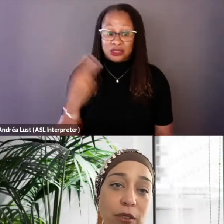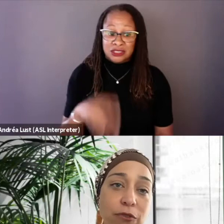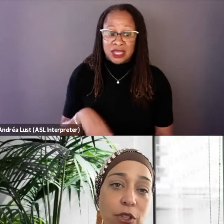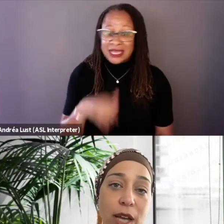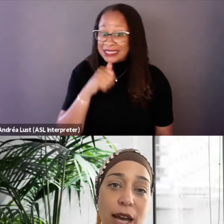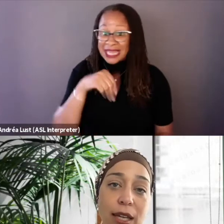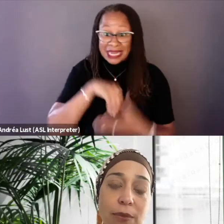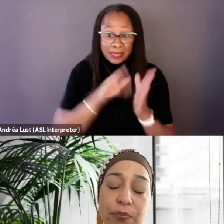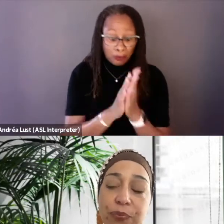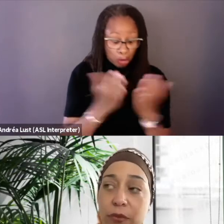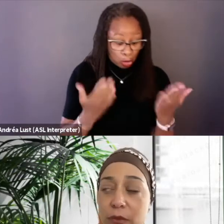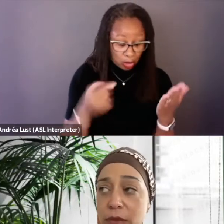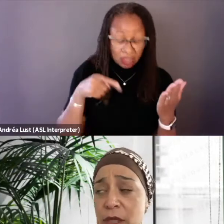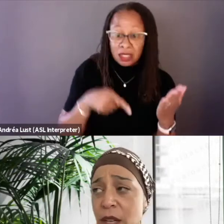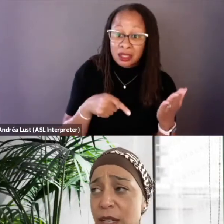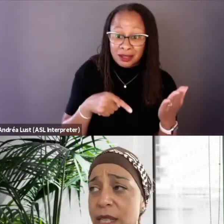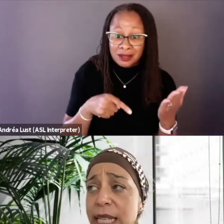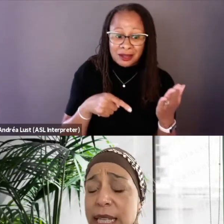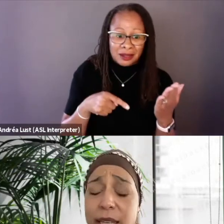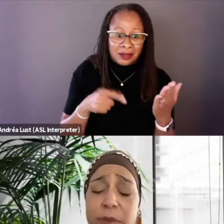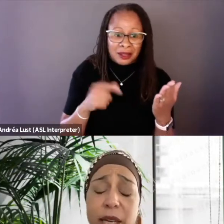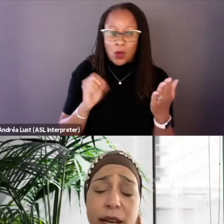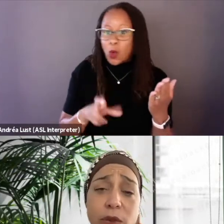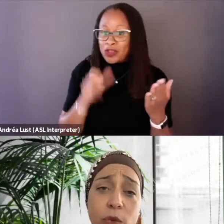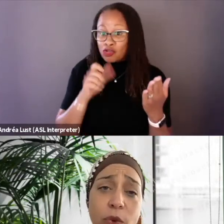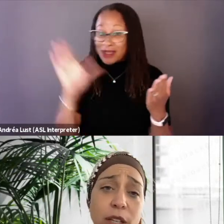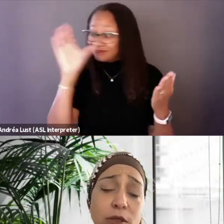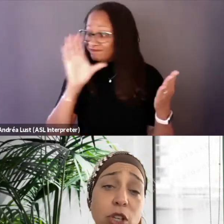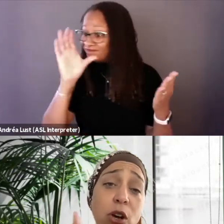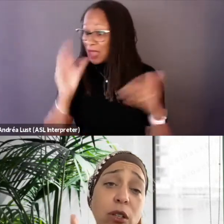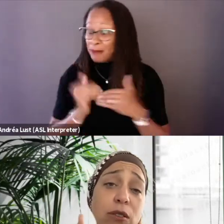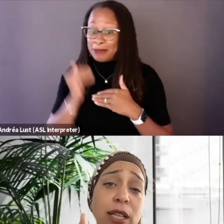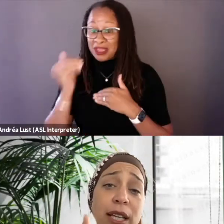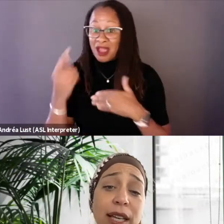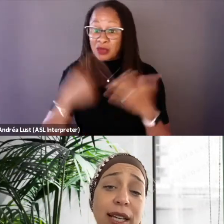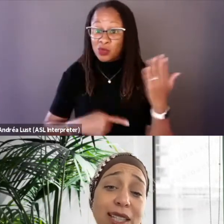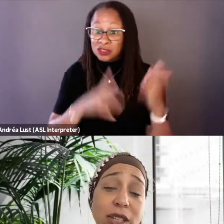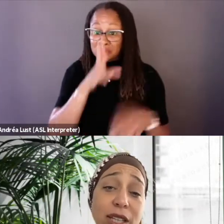or if you're not seeking beyond what you're told, it's hard.